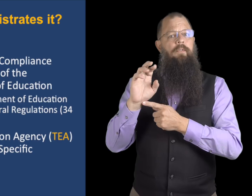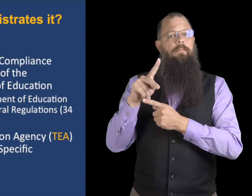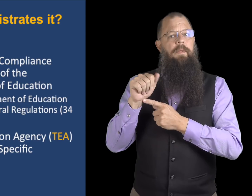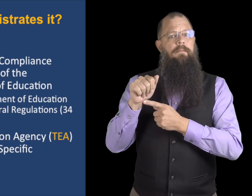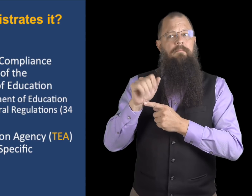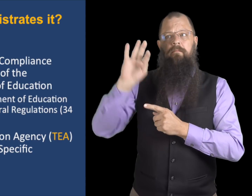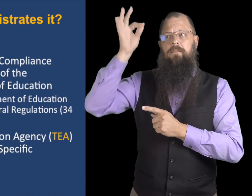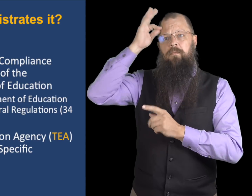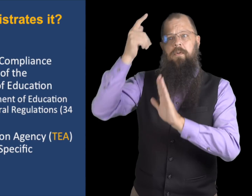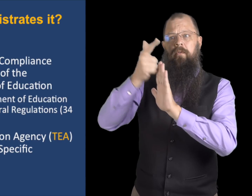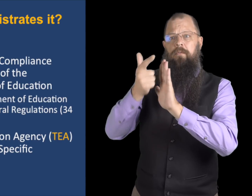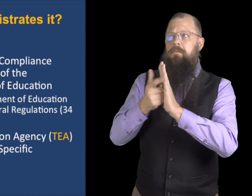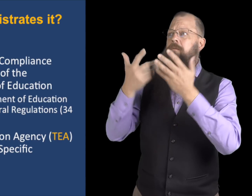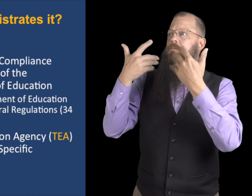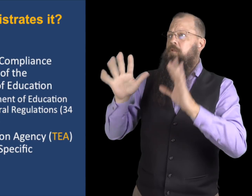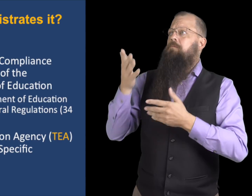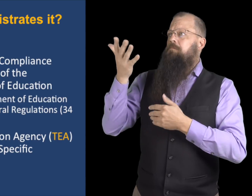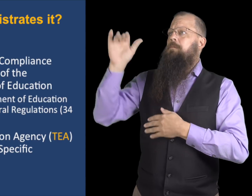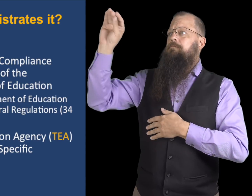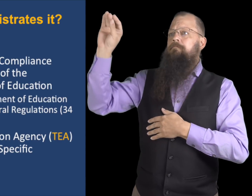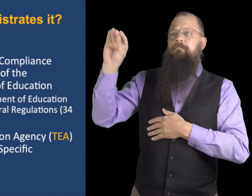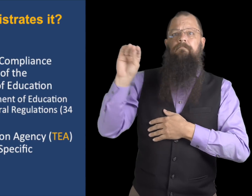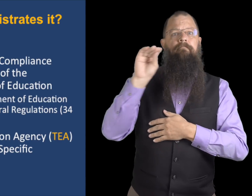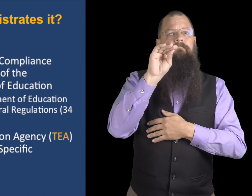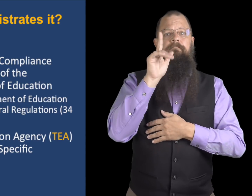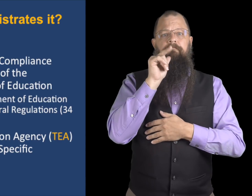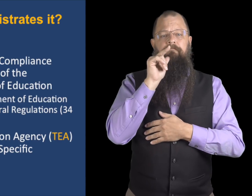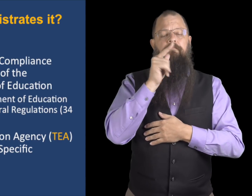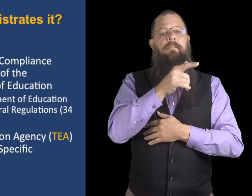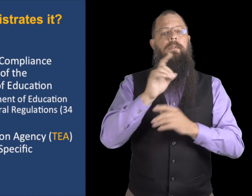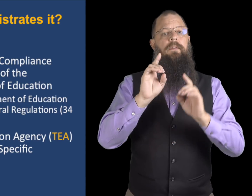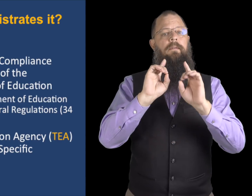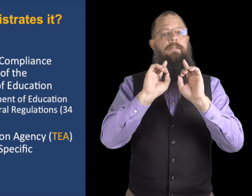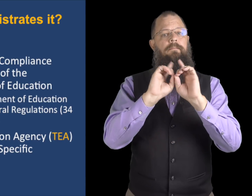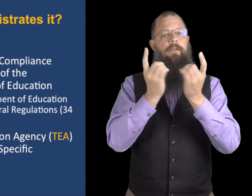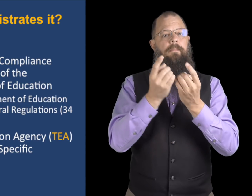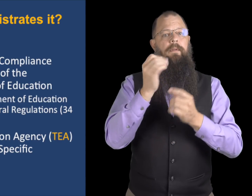The administration of FERPA at the federal level is handled by the